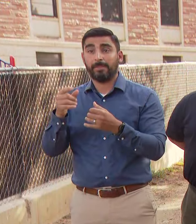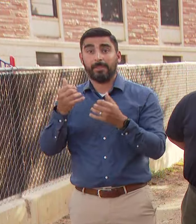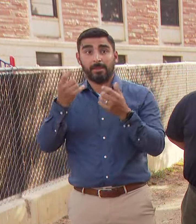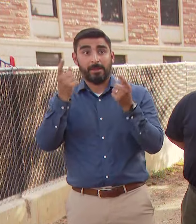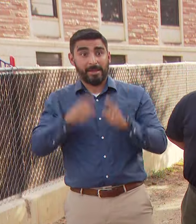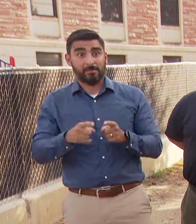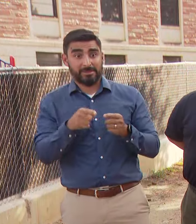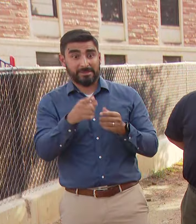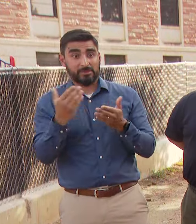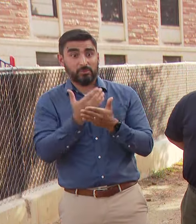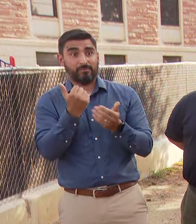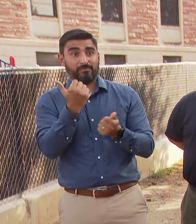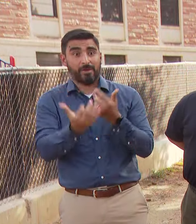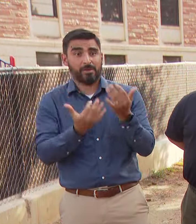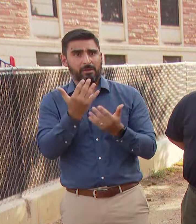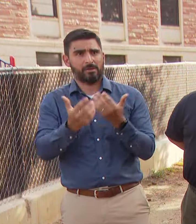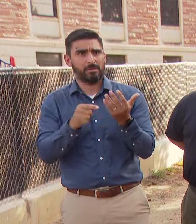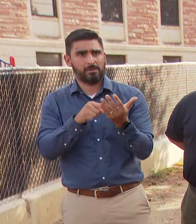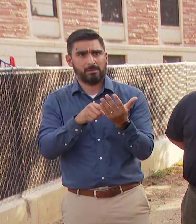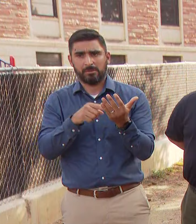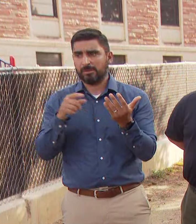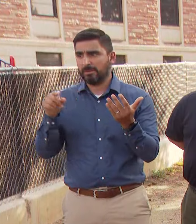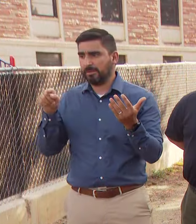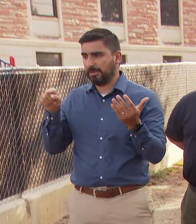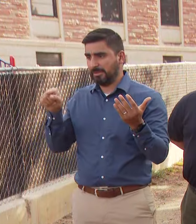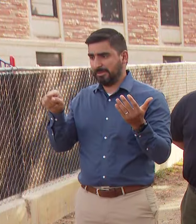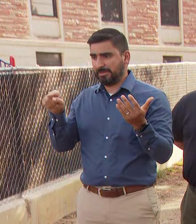we did send those resources here to this call.